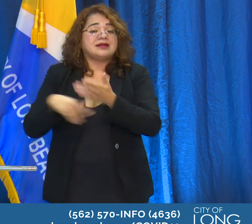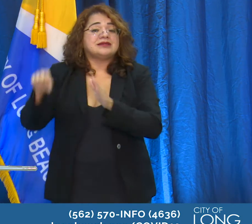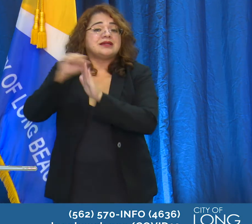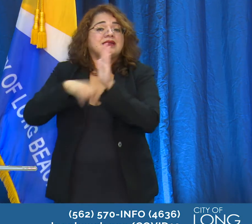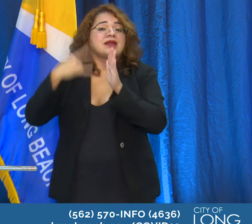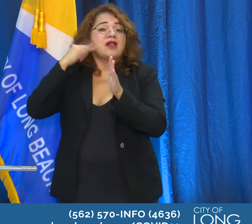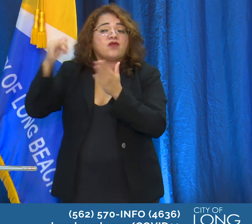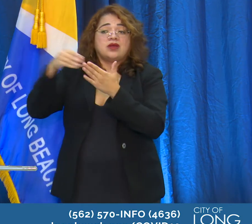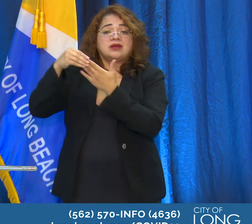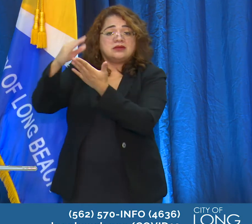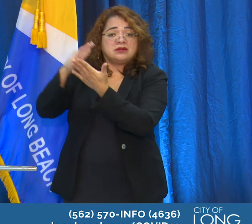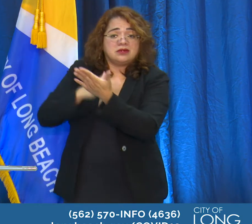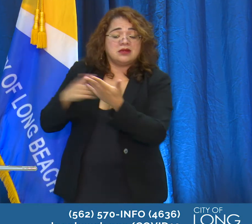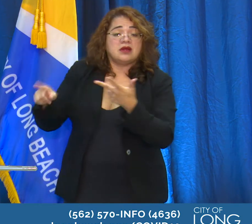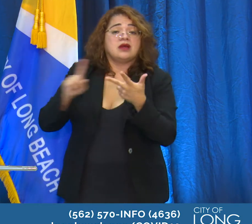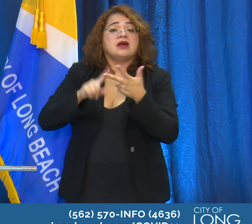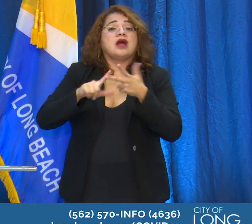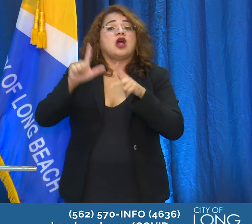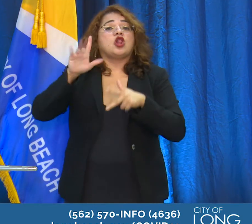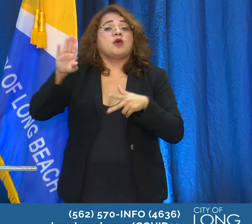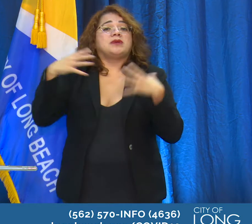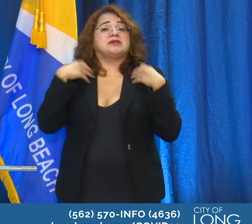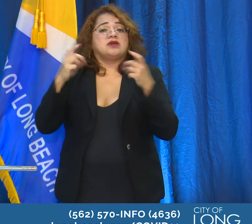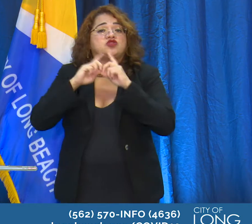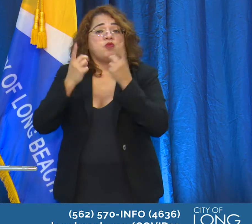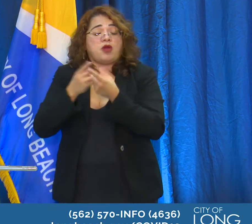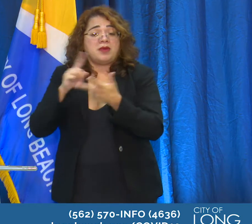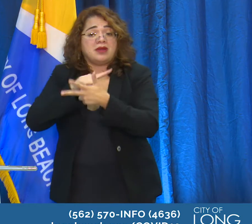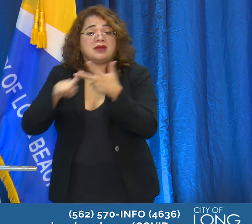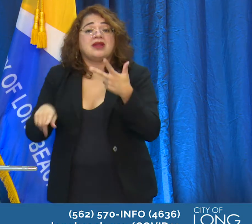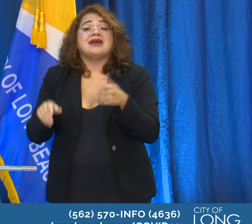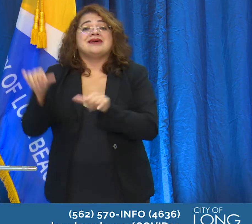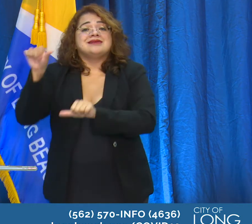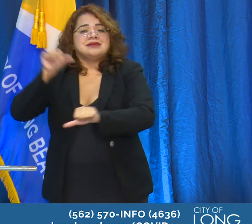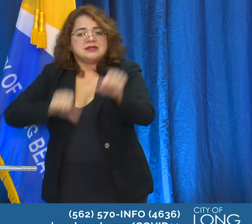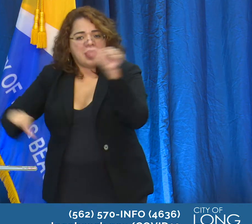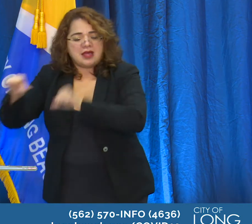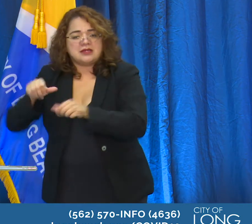our team here at the Long Beach Health department, supported by science and public health expertise.